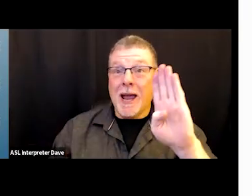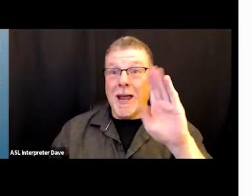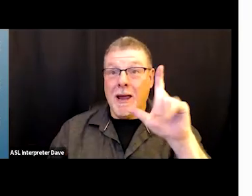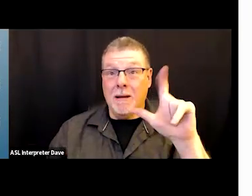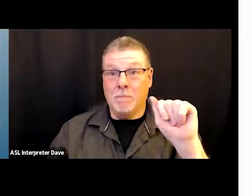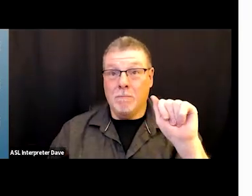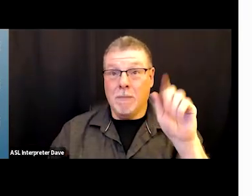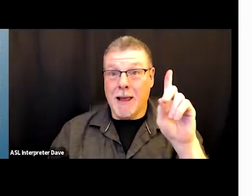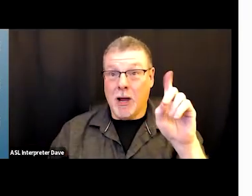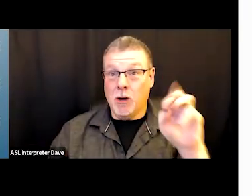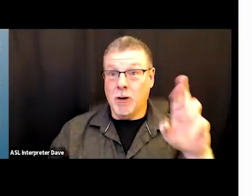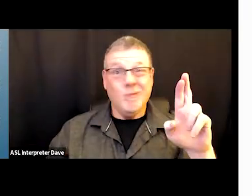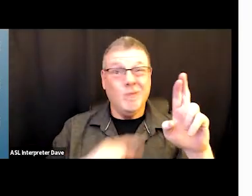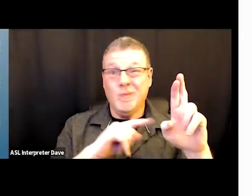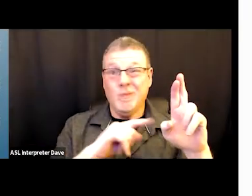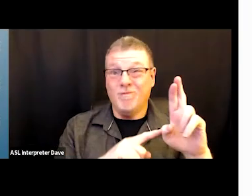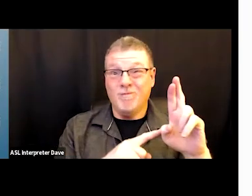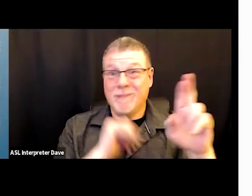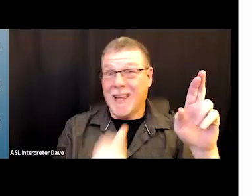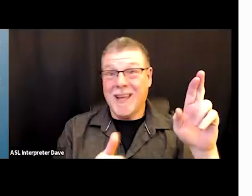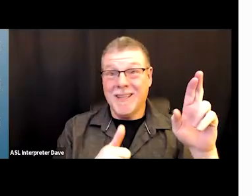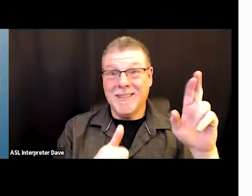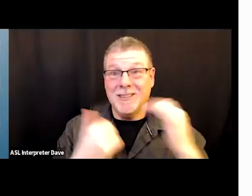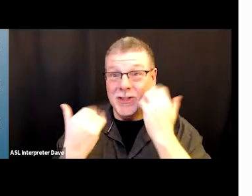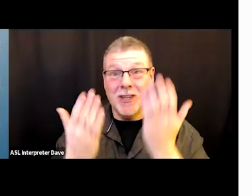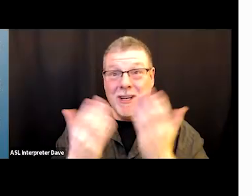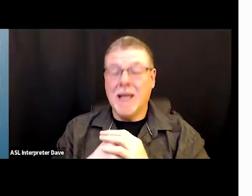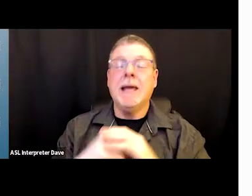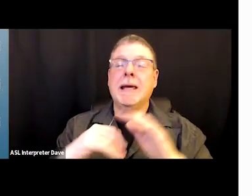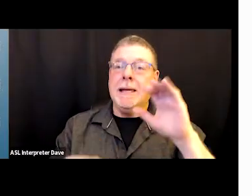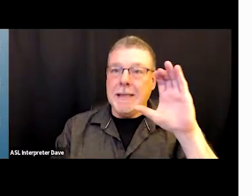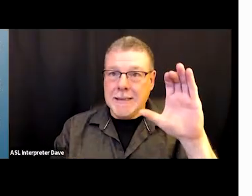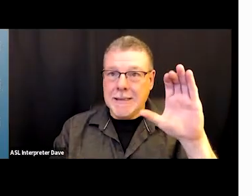is frequently not shyness. It's a nervous system in freeze.